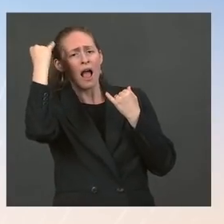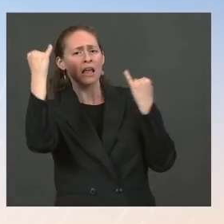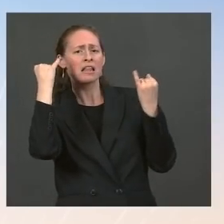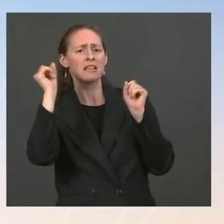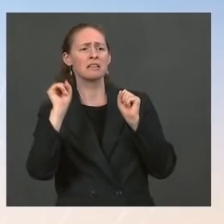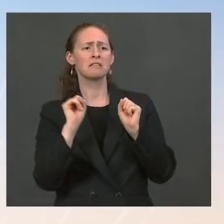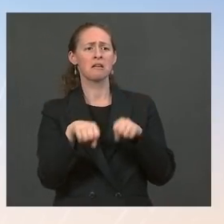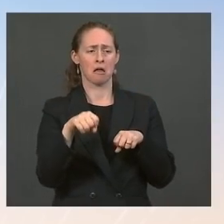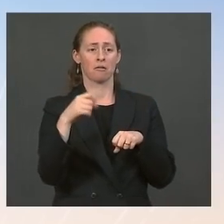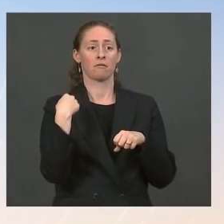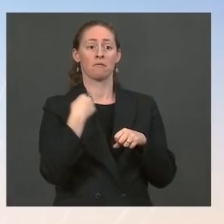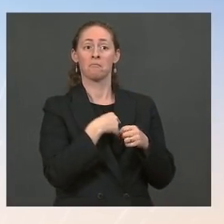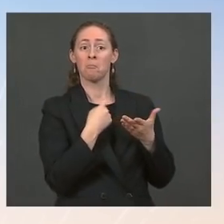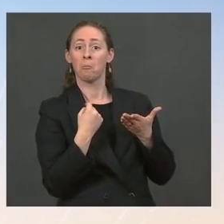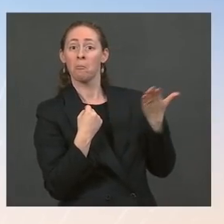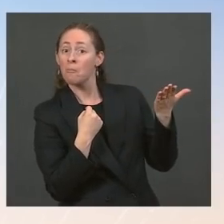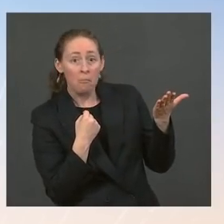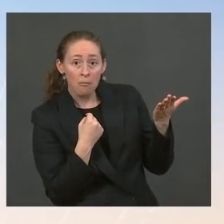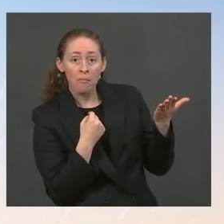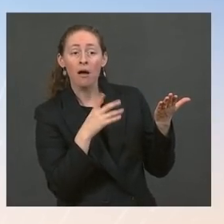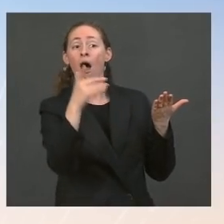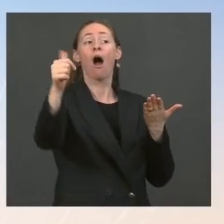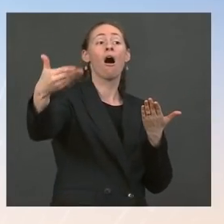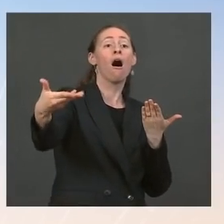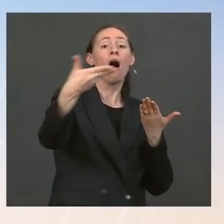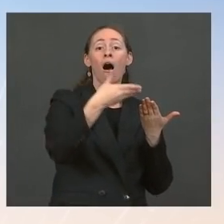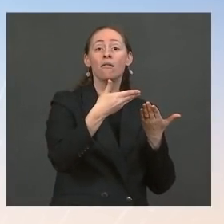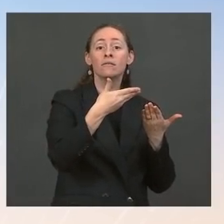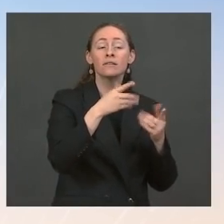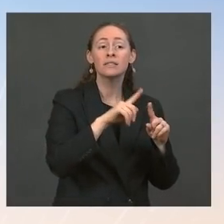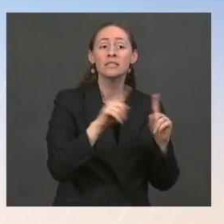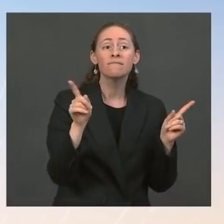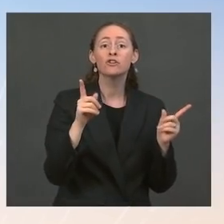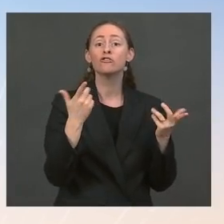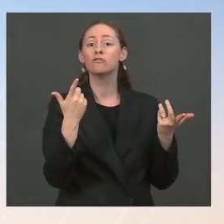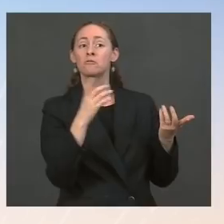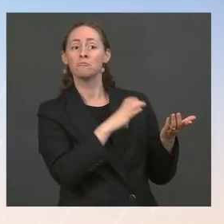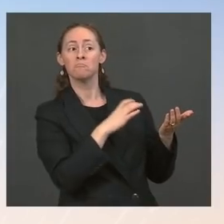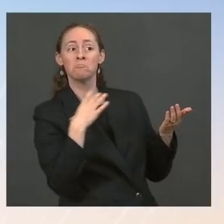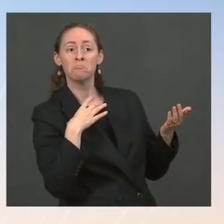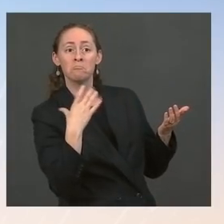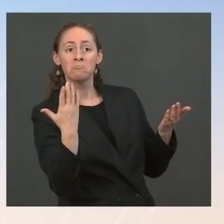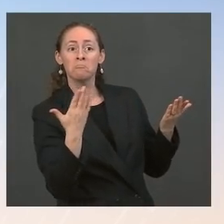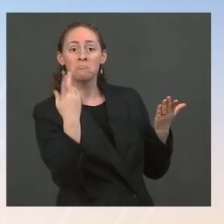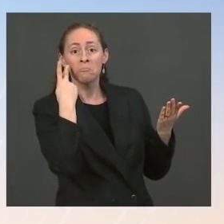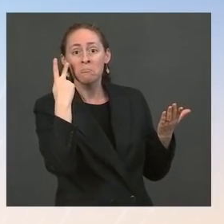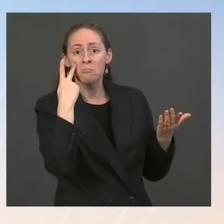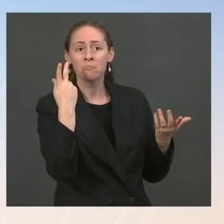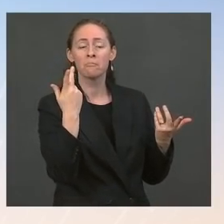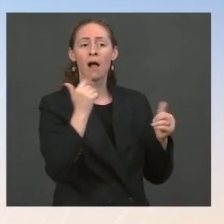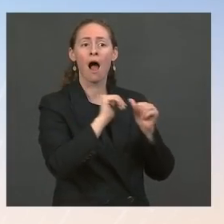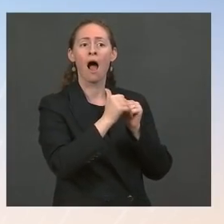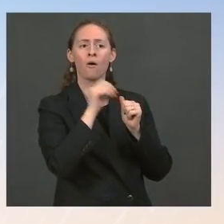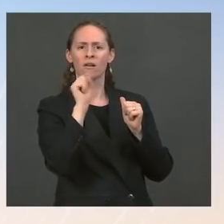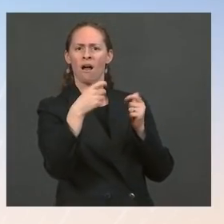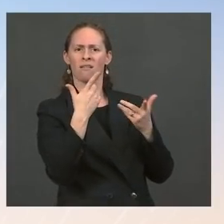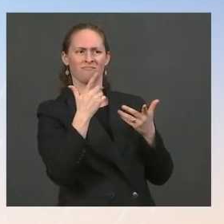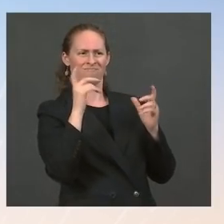and also other ideas proposed by members of Congress -- Democrats in Congress -- about how to help address the climate crisis.